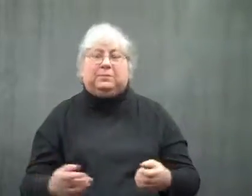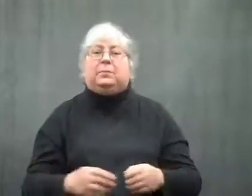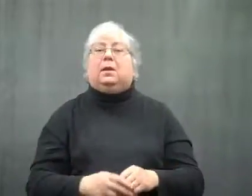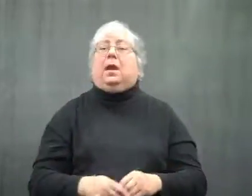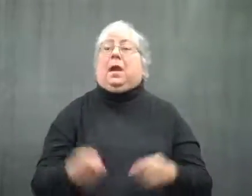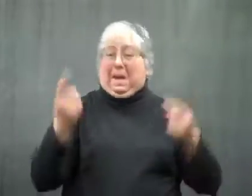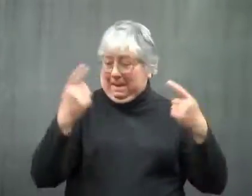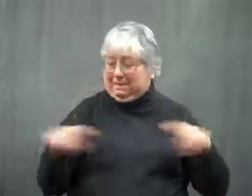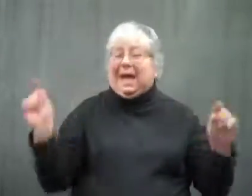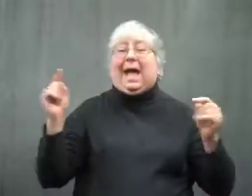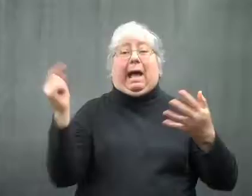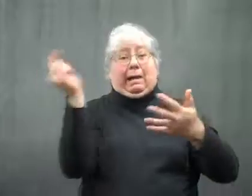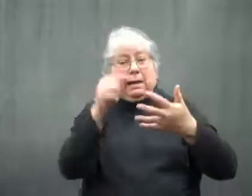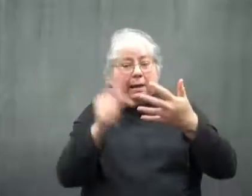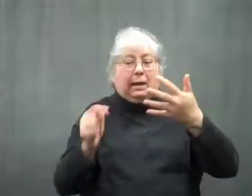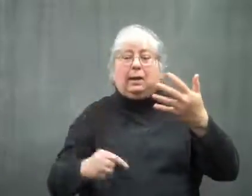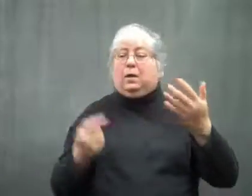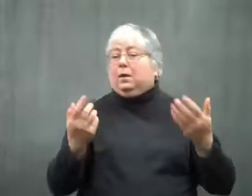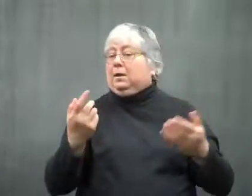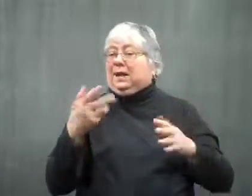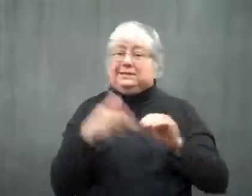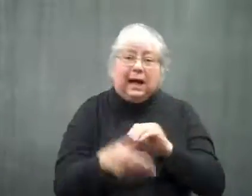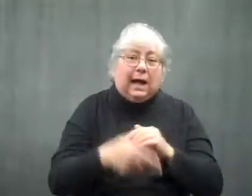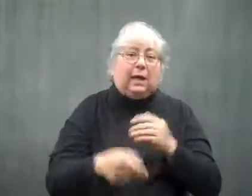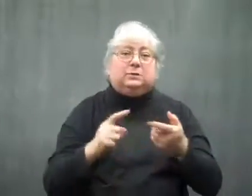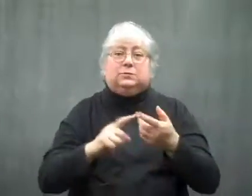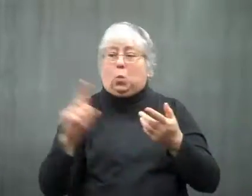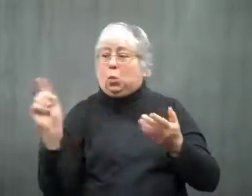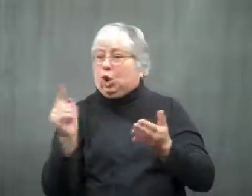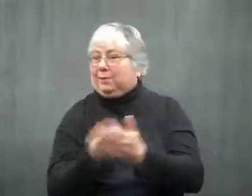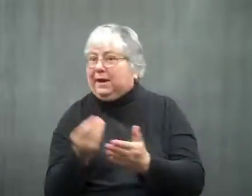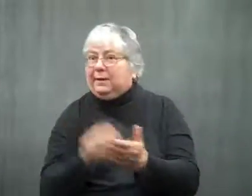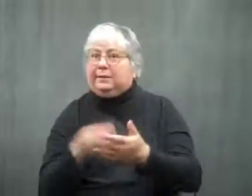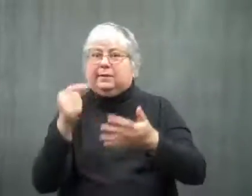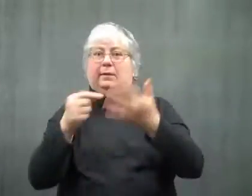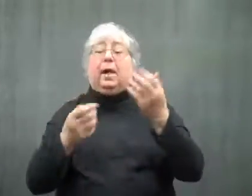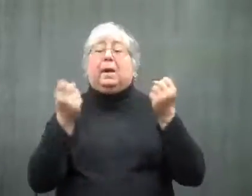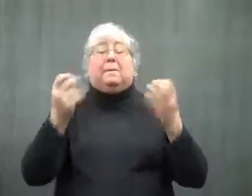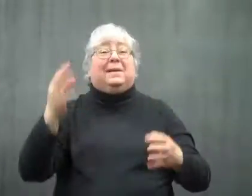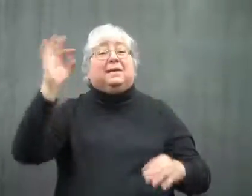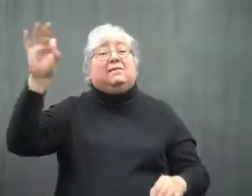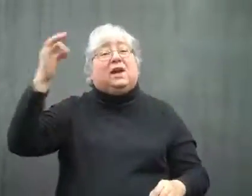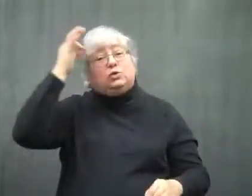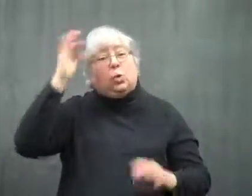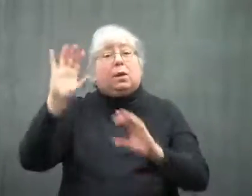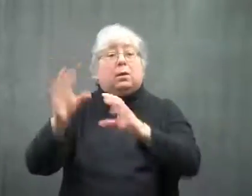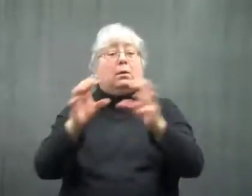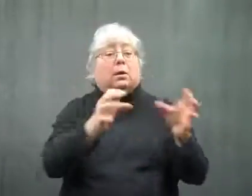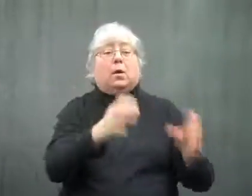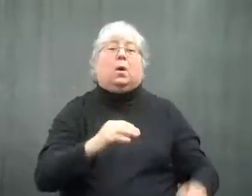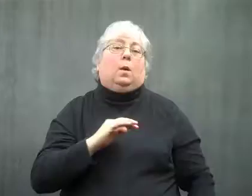The cuts and budget issues have been settled, and many federal agencies are relieved.